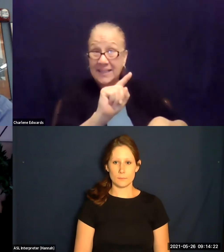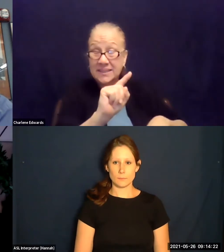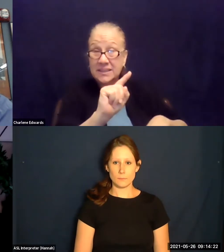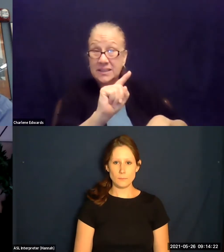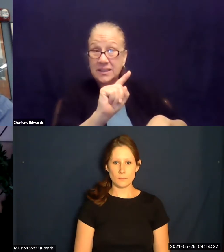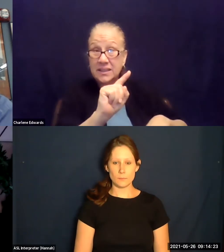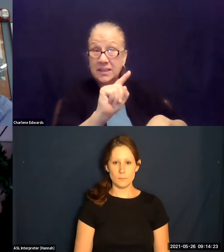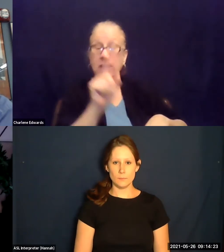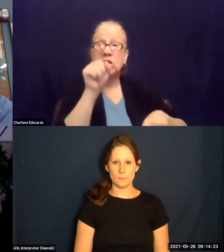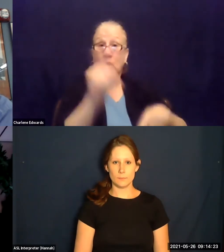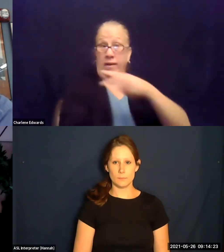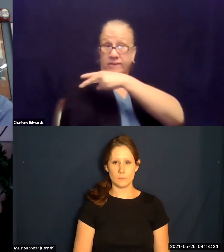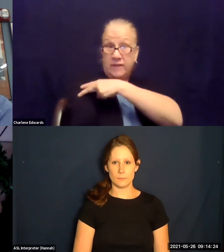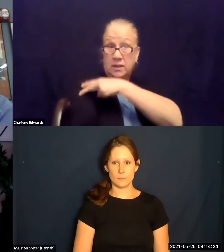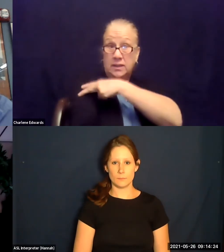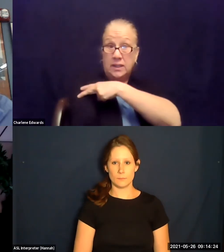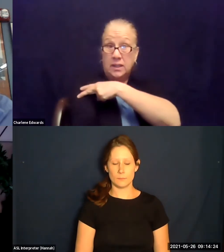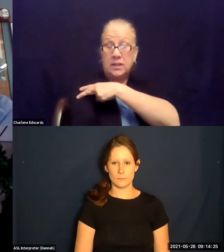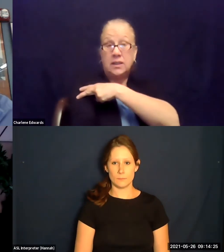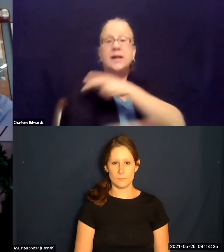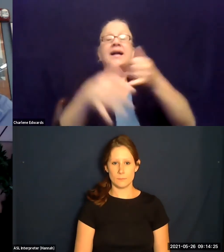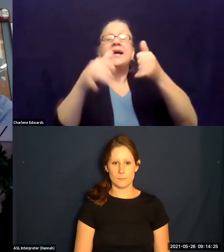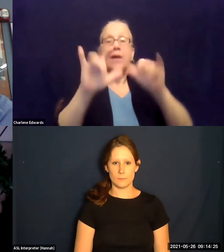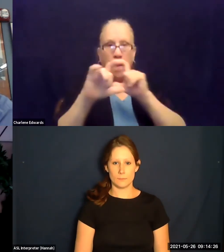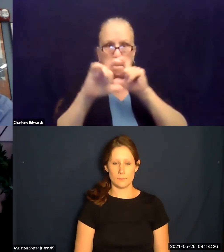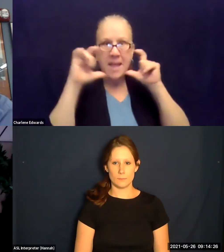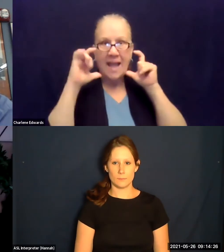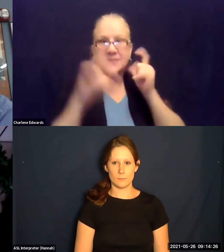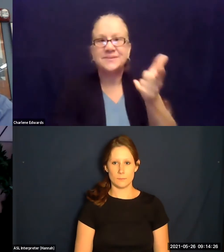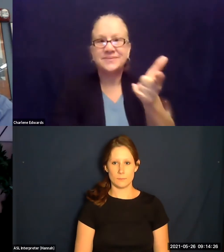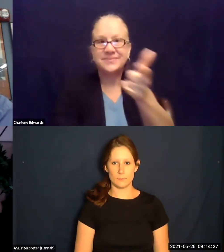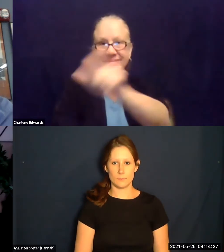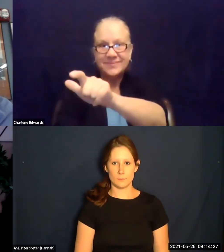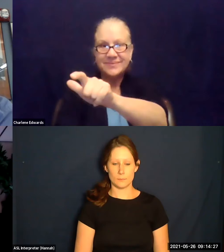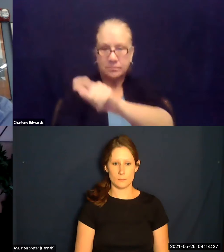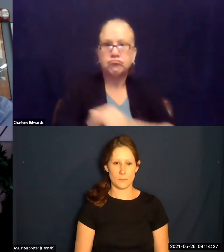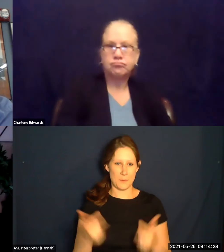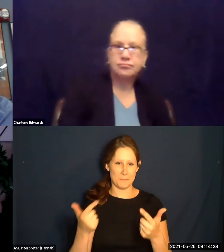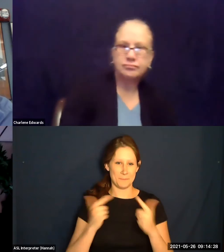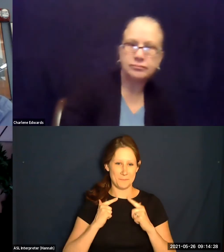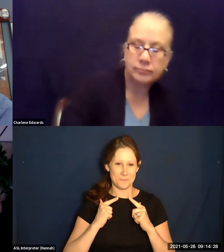and you're vaccinated, you still would mask. If you have a place people are not vaccinated,